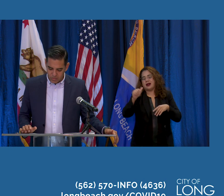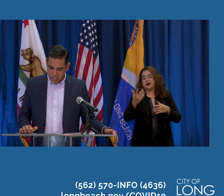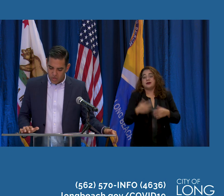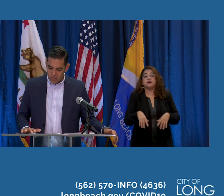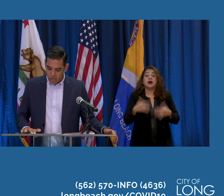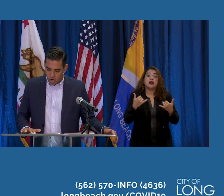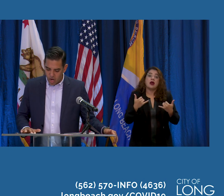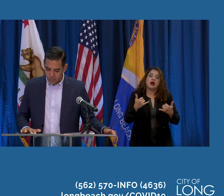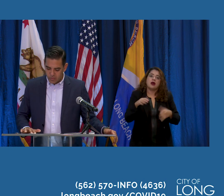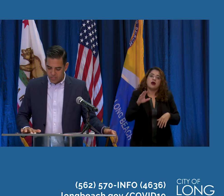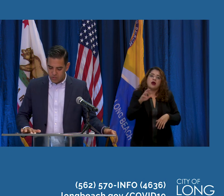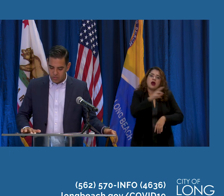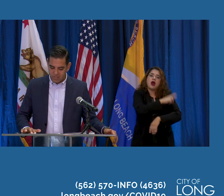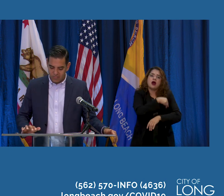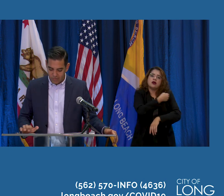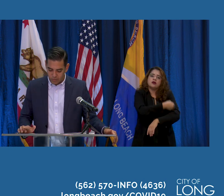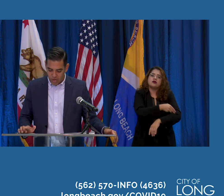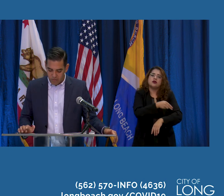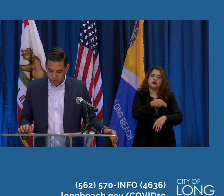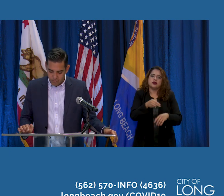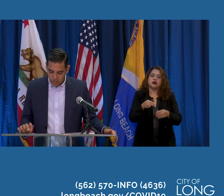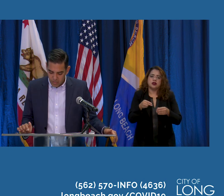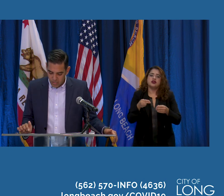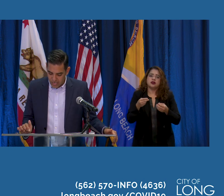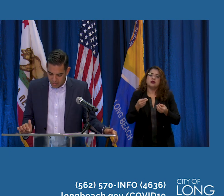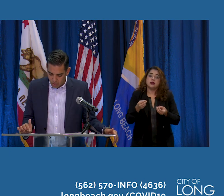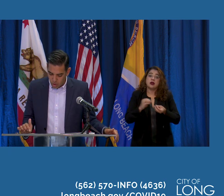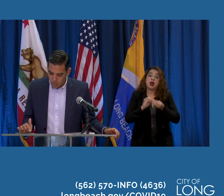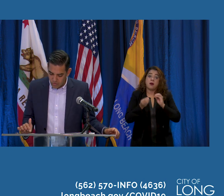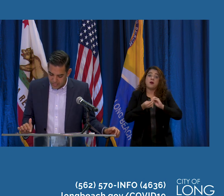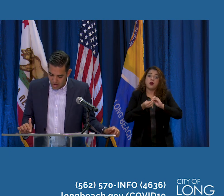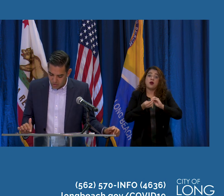We can see that our hospitalizations have levels off and are lower than the county's